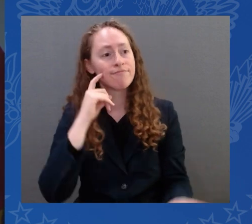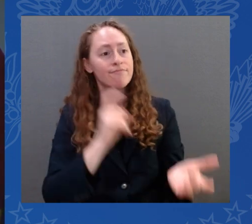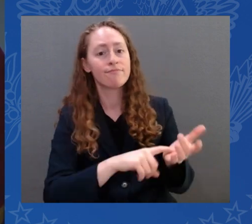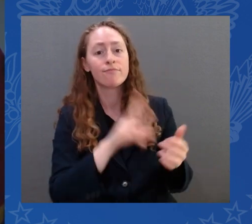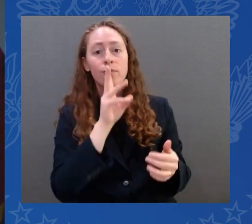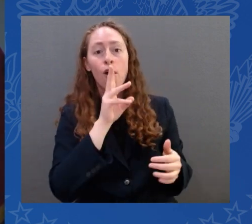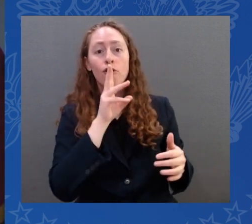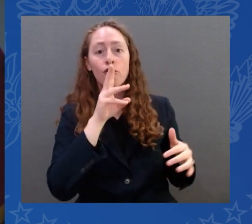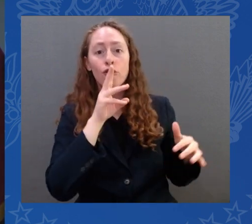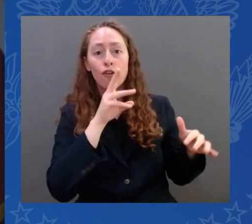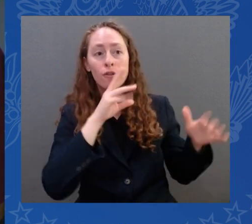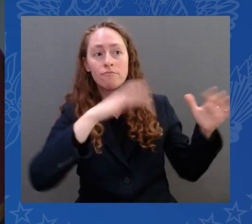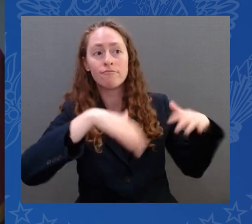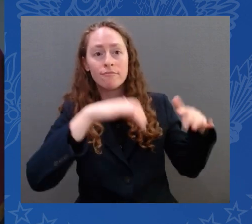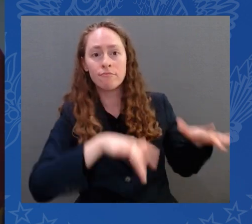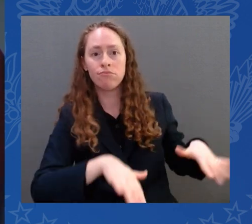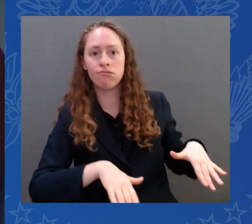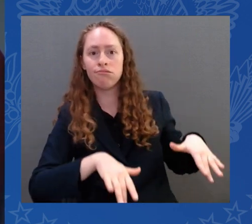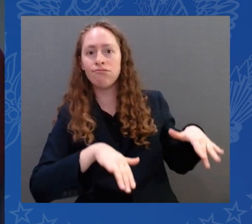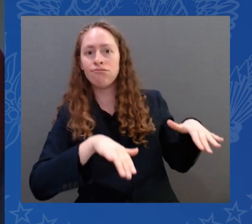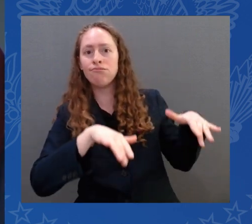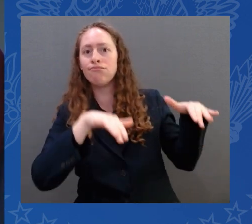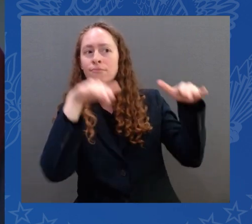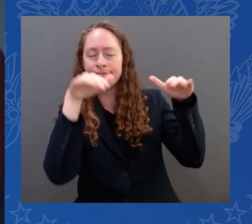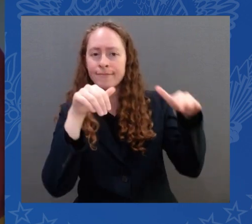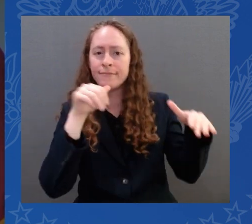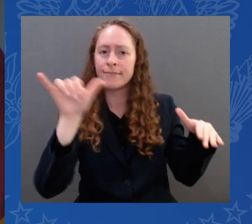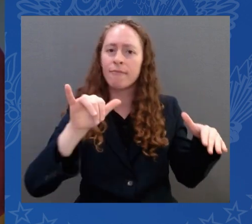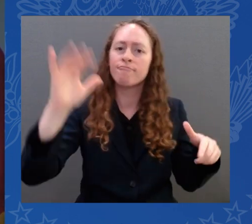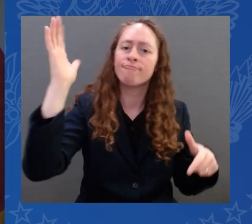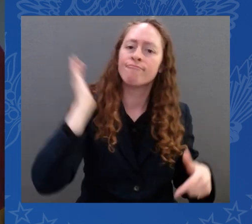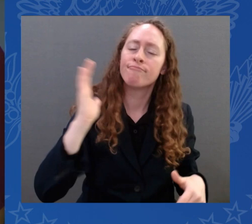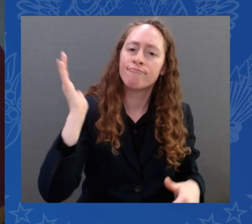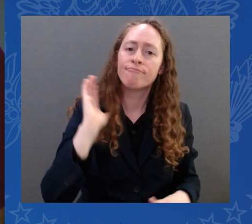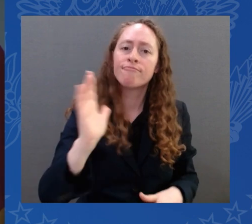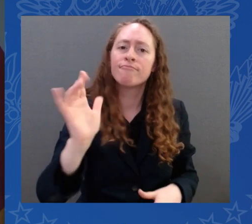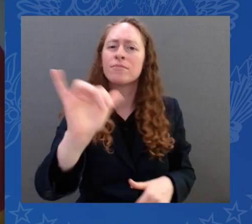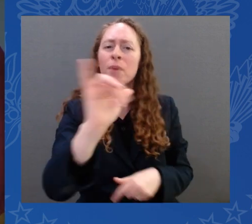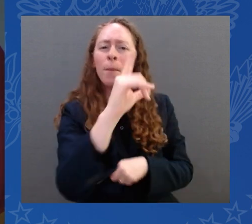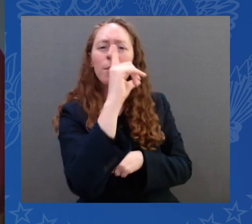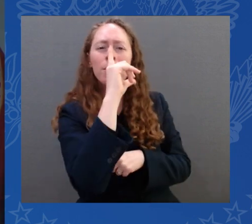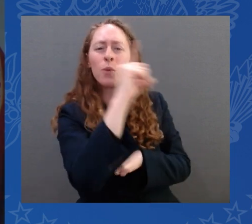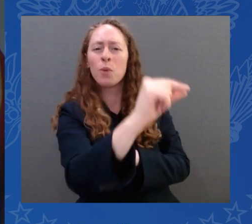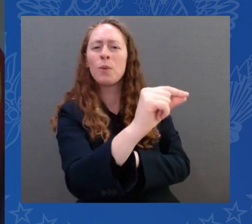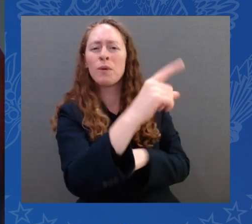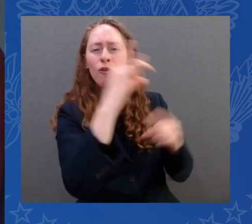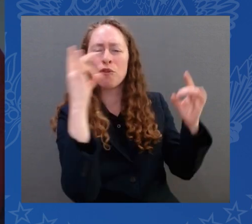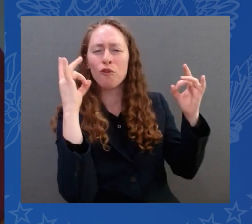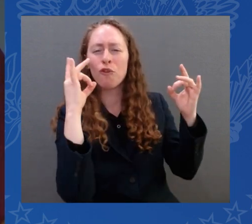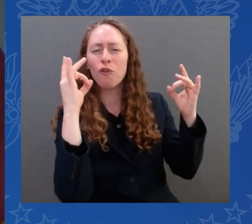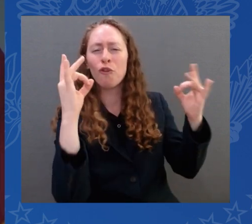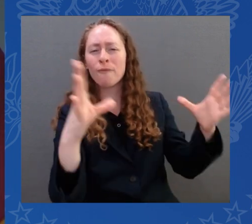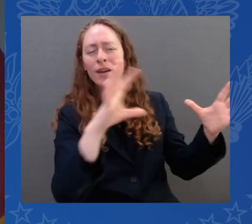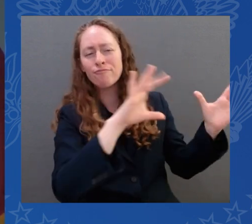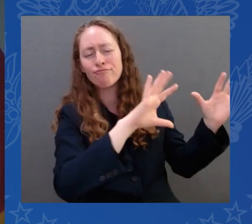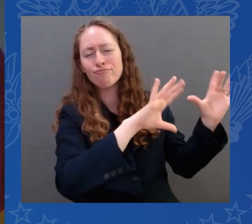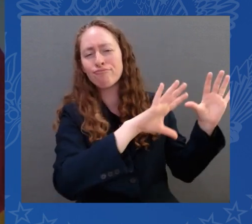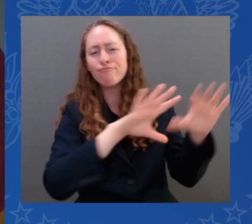And Putin's brutal, brutal war in Ukraine: Not only is he trying to take over Ukraine, he's literally trying to wipe out the culture